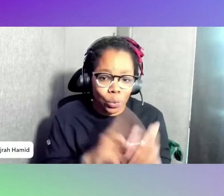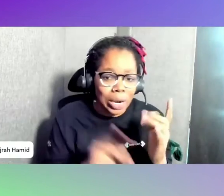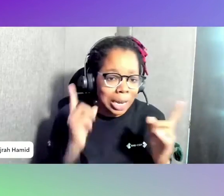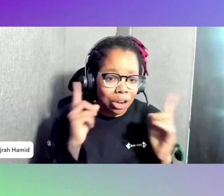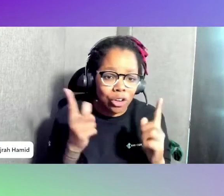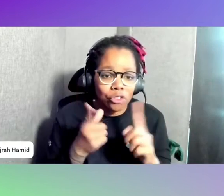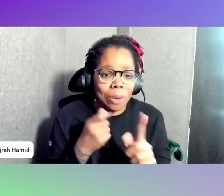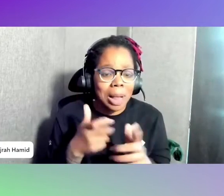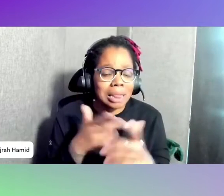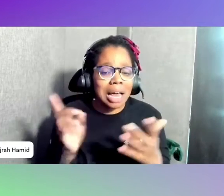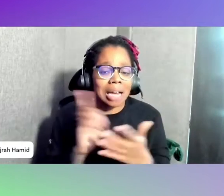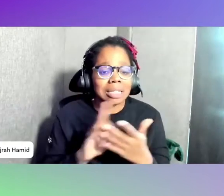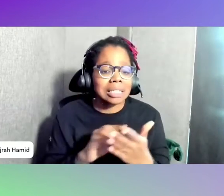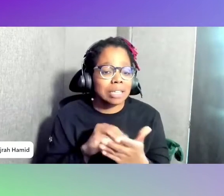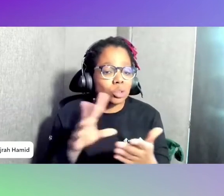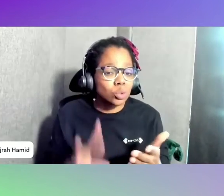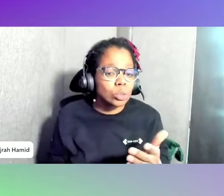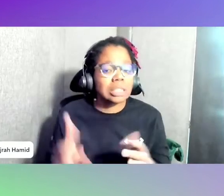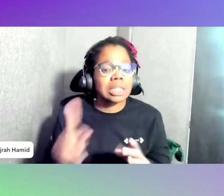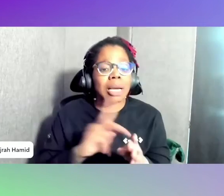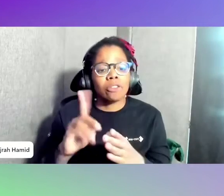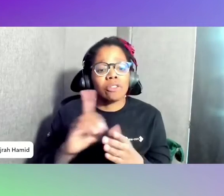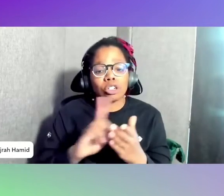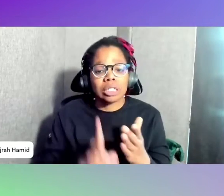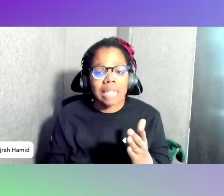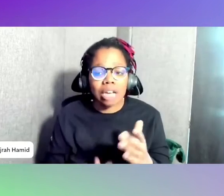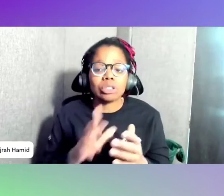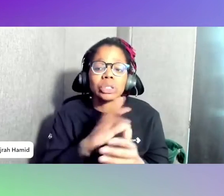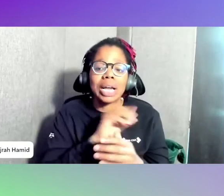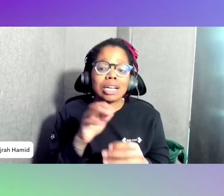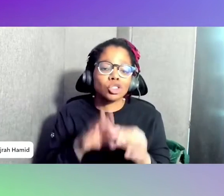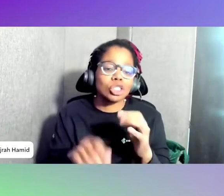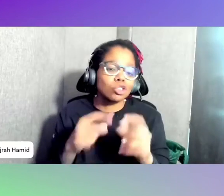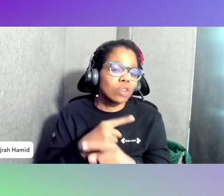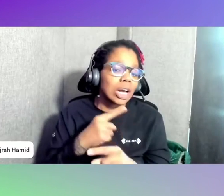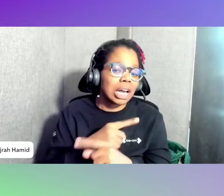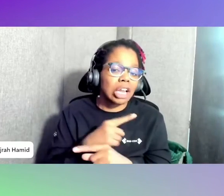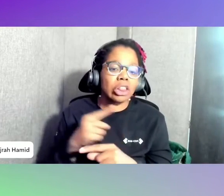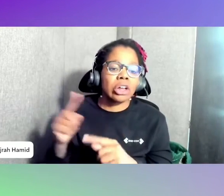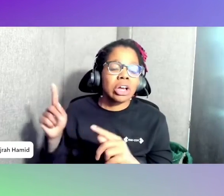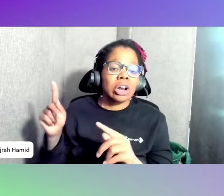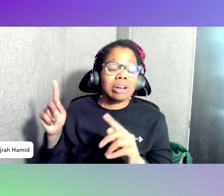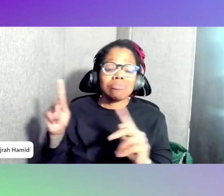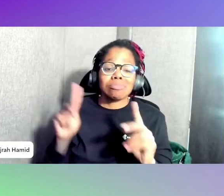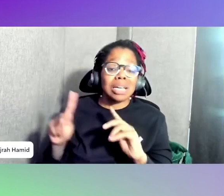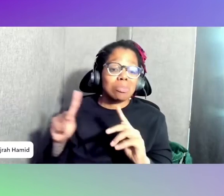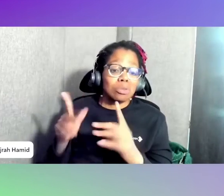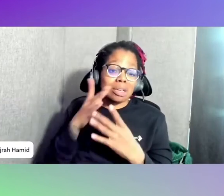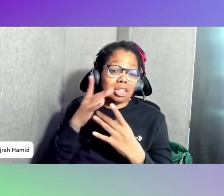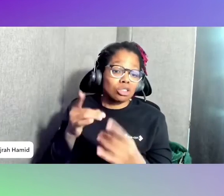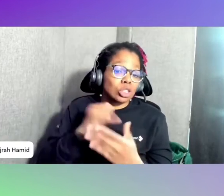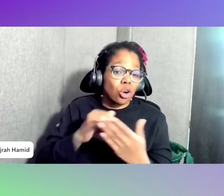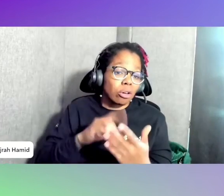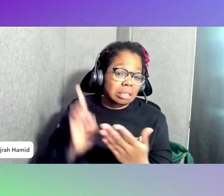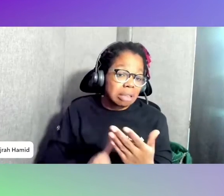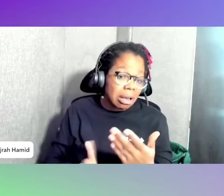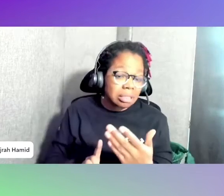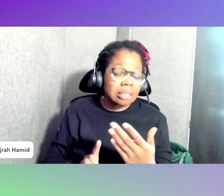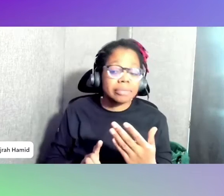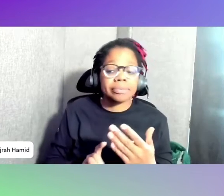immediately evident, and there are lots of tricks of the trade but there are a few to get you started, and it's really interesting what I view from a lot of design students and